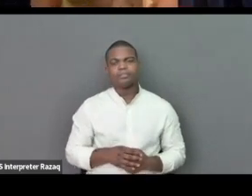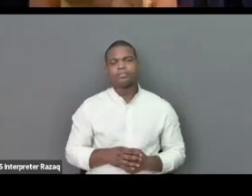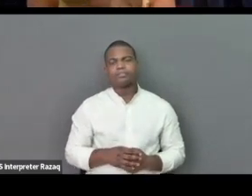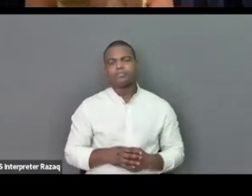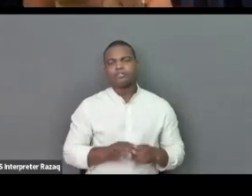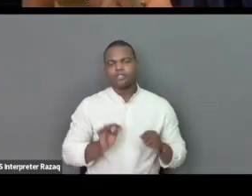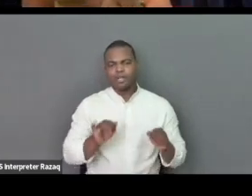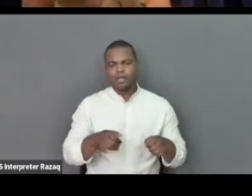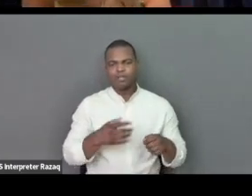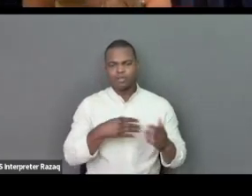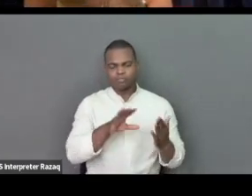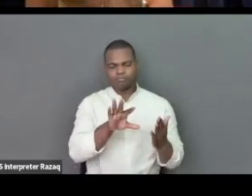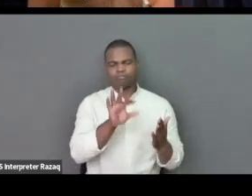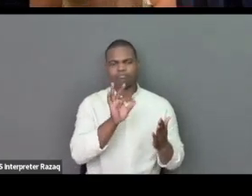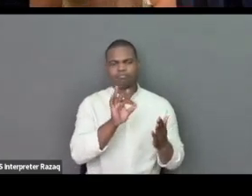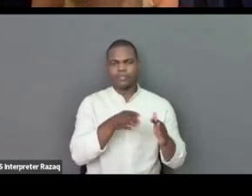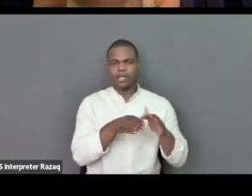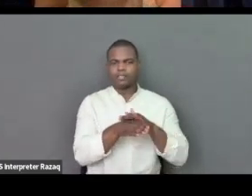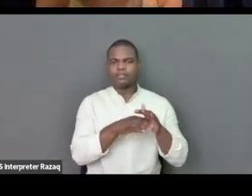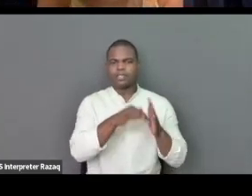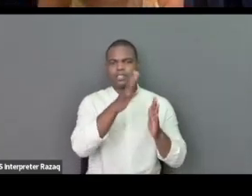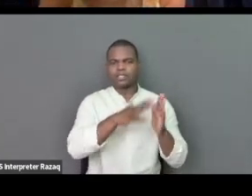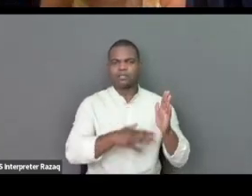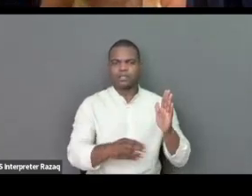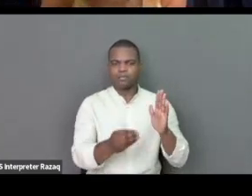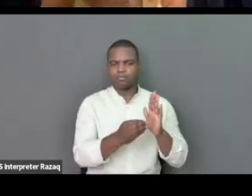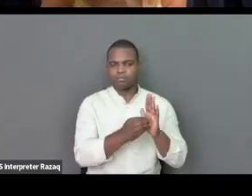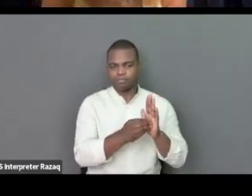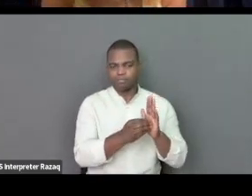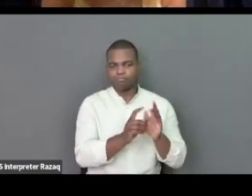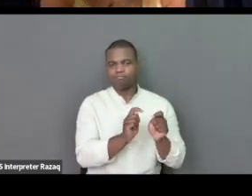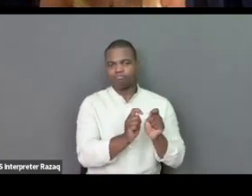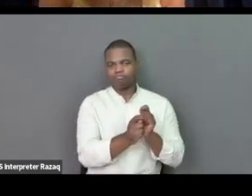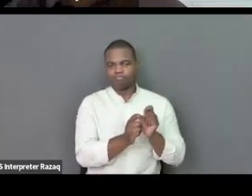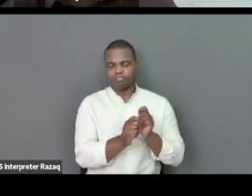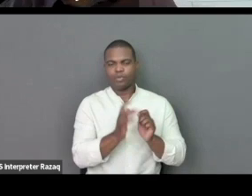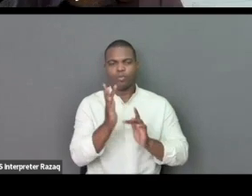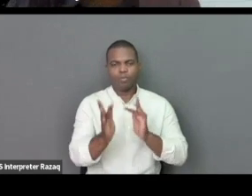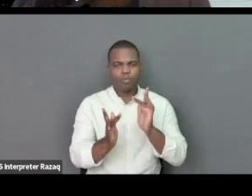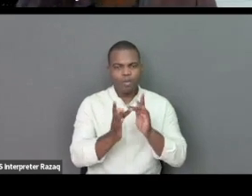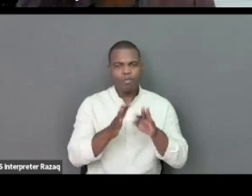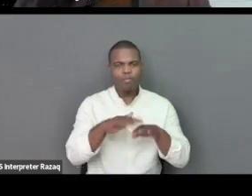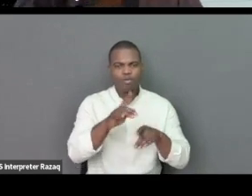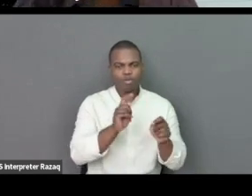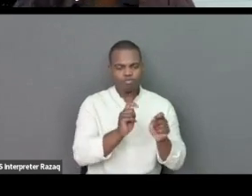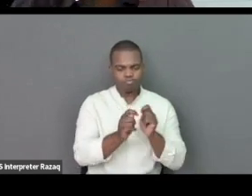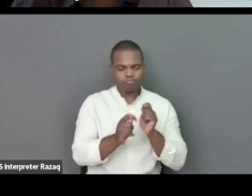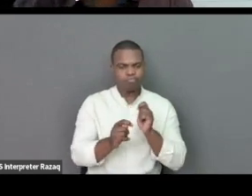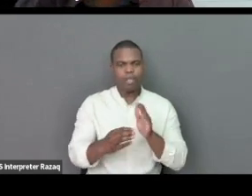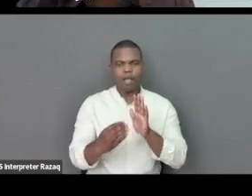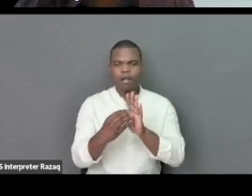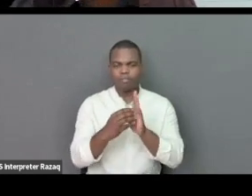I think Peter wants to go through the second module.